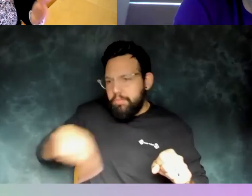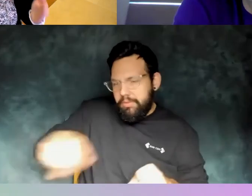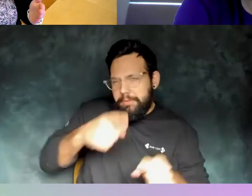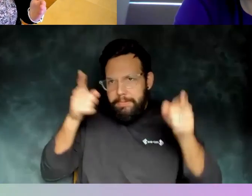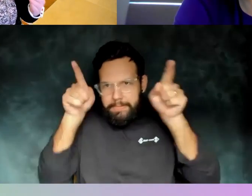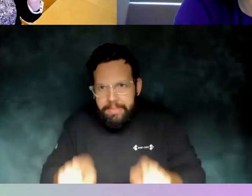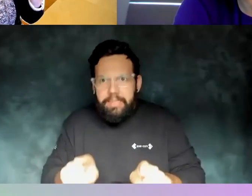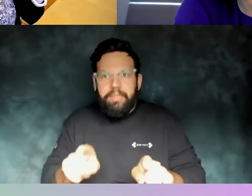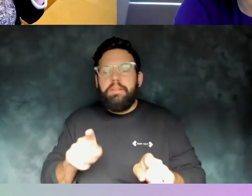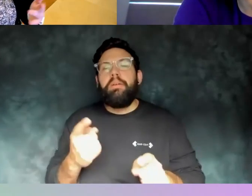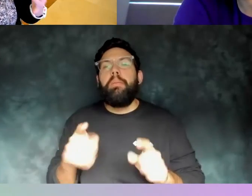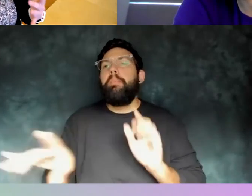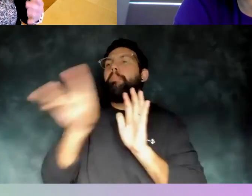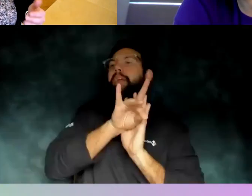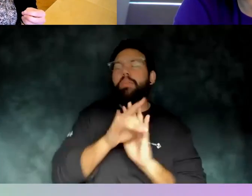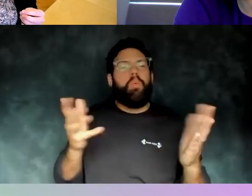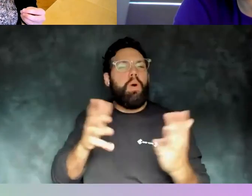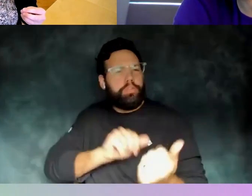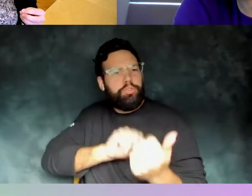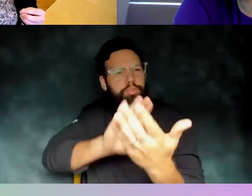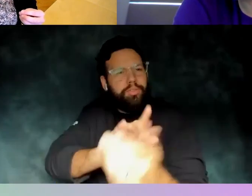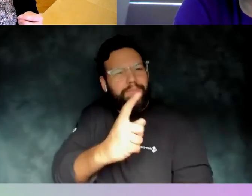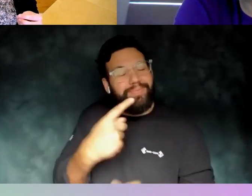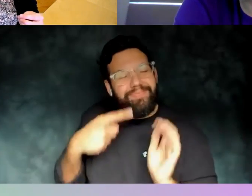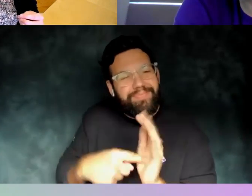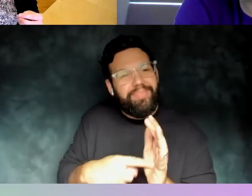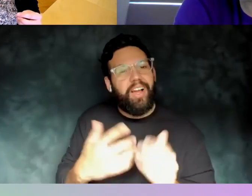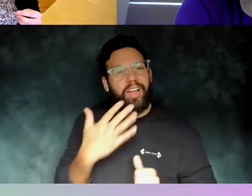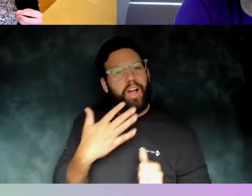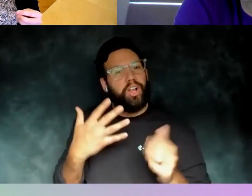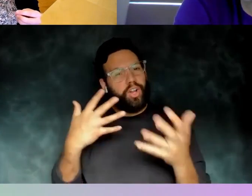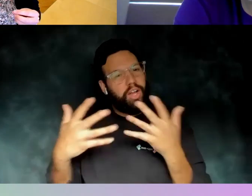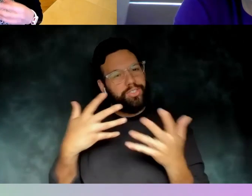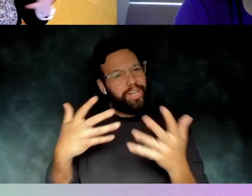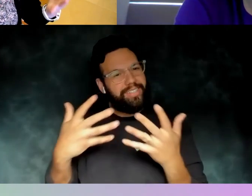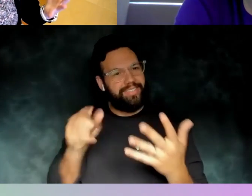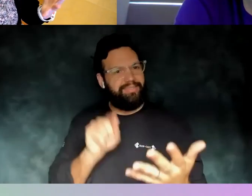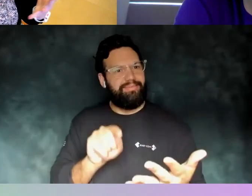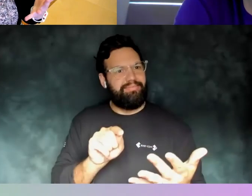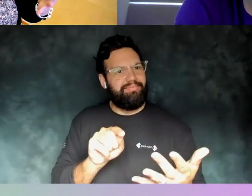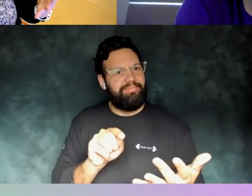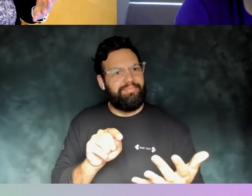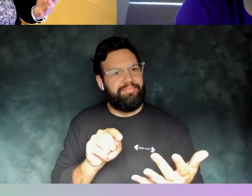communication. I think it boils down to that because the thought process as I'm putting